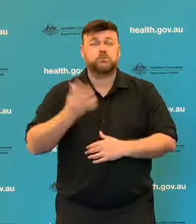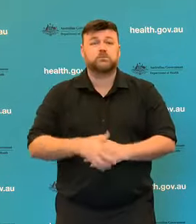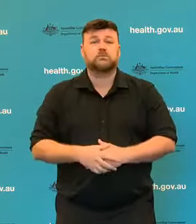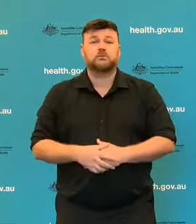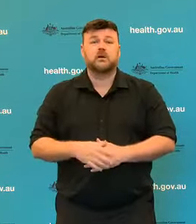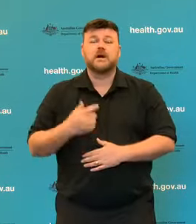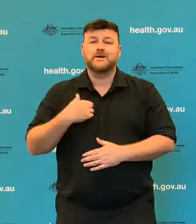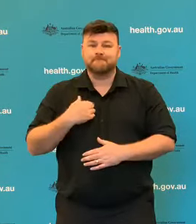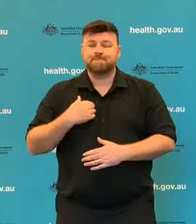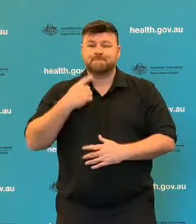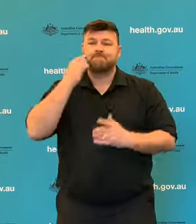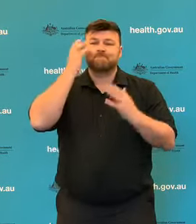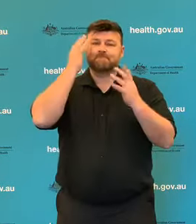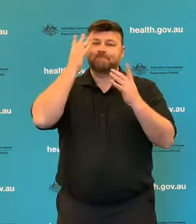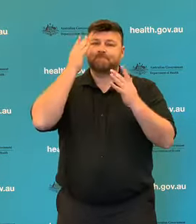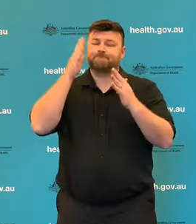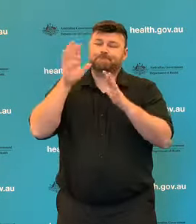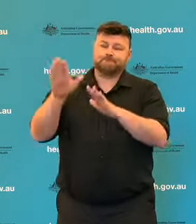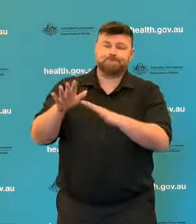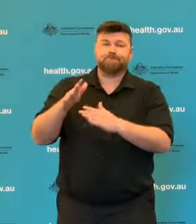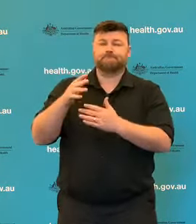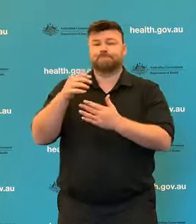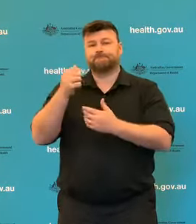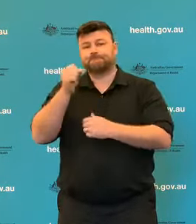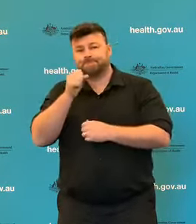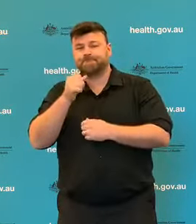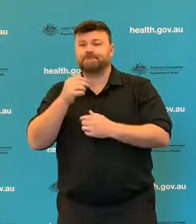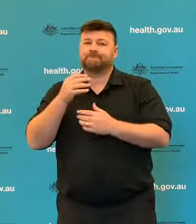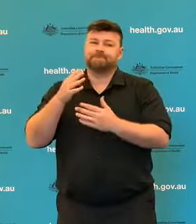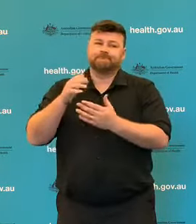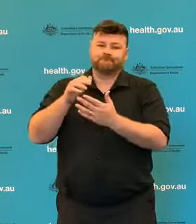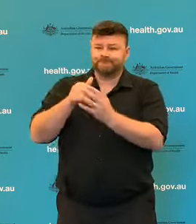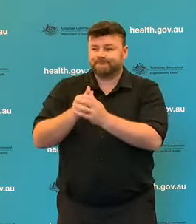their loved ones to COVID-19. Over the past 24 hours there has been